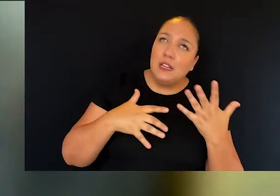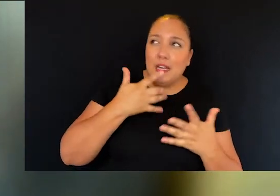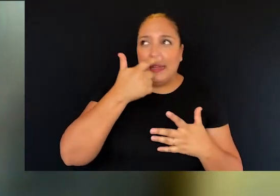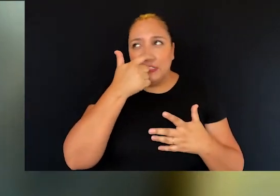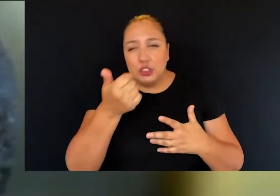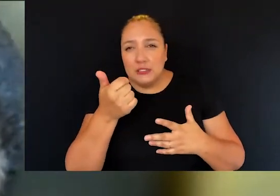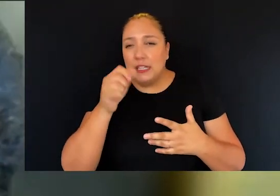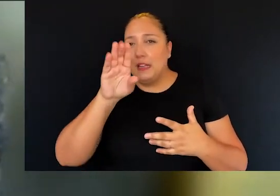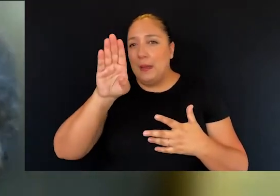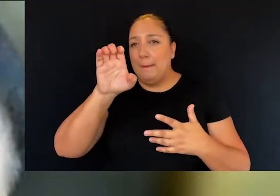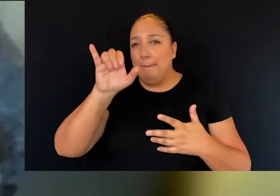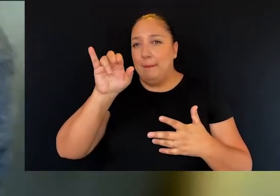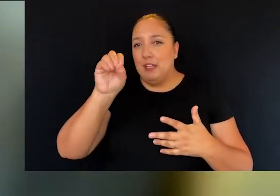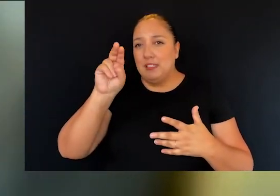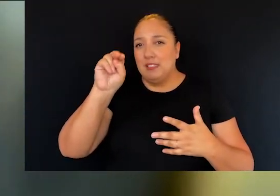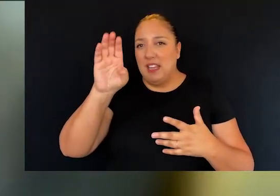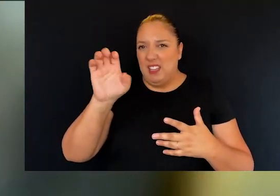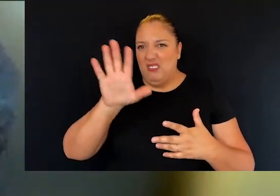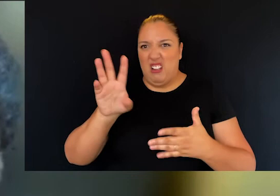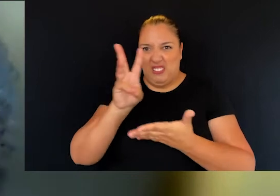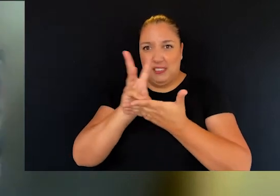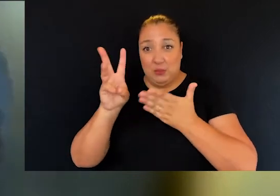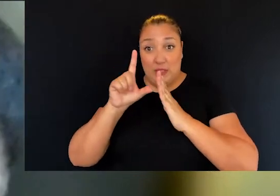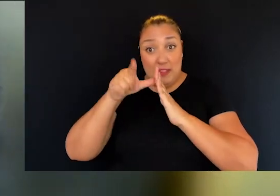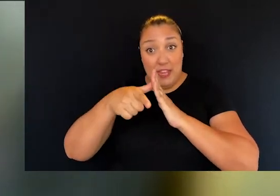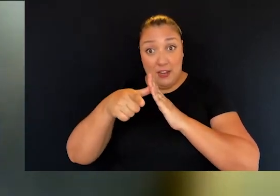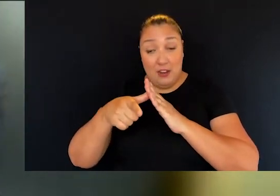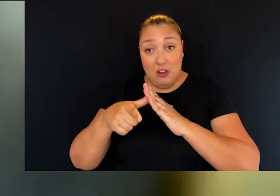also released an album with the same term in it